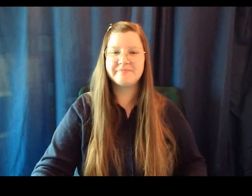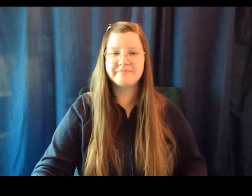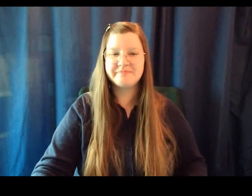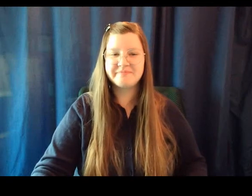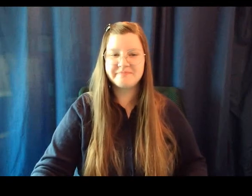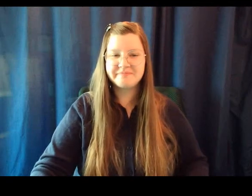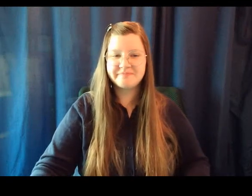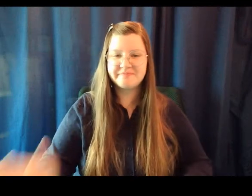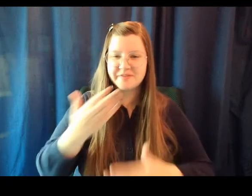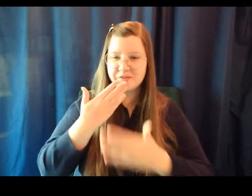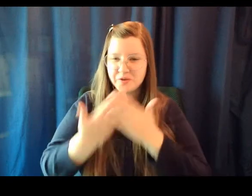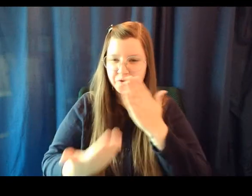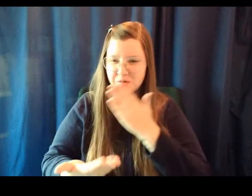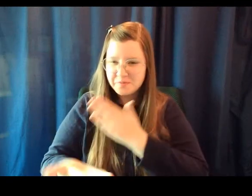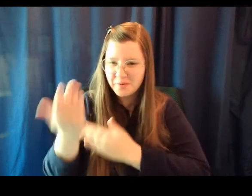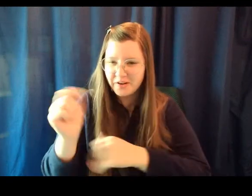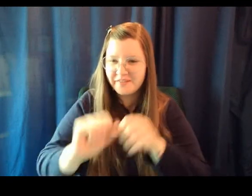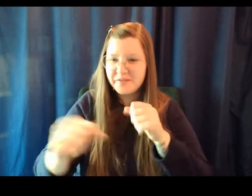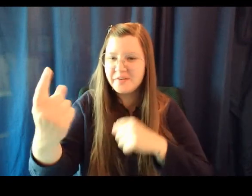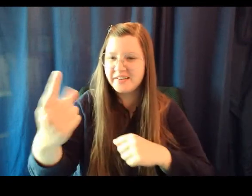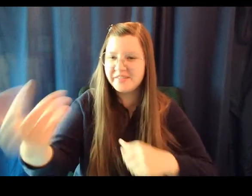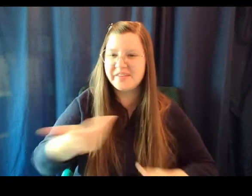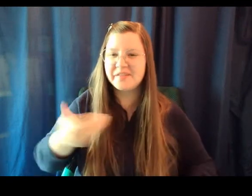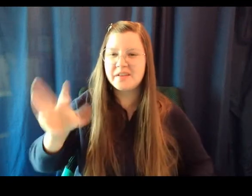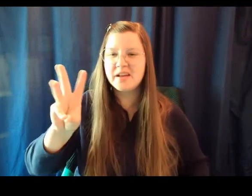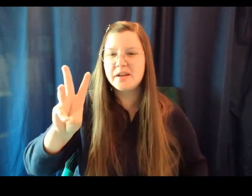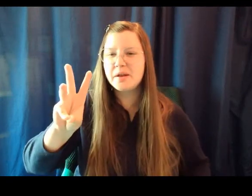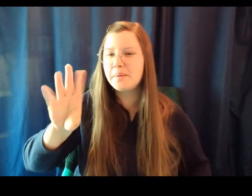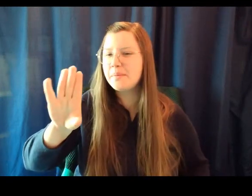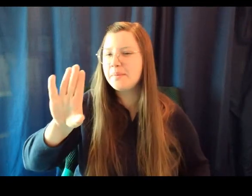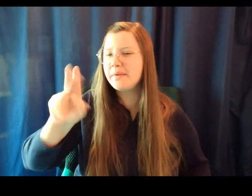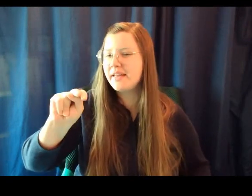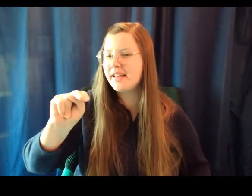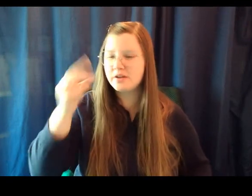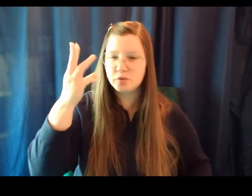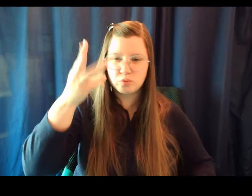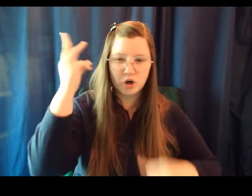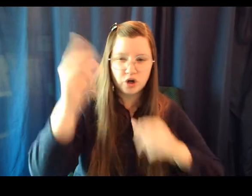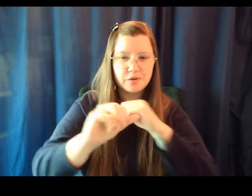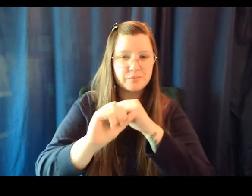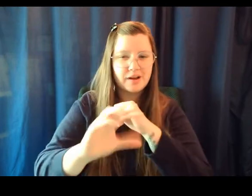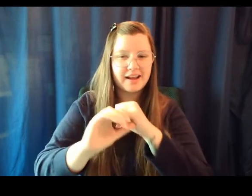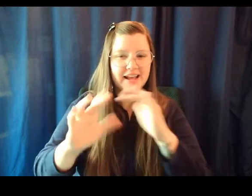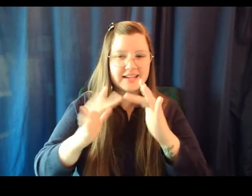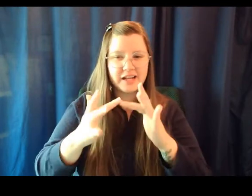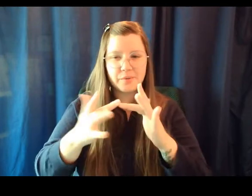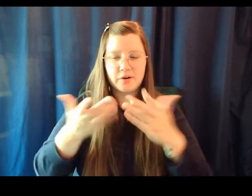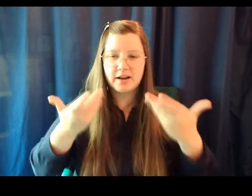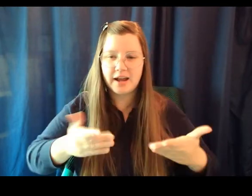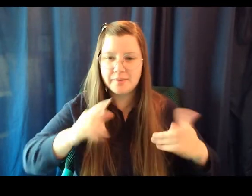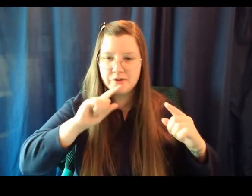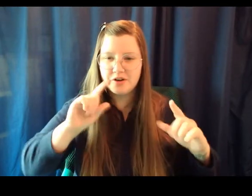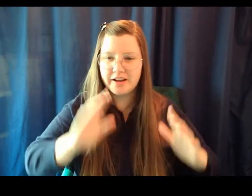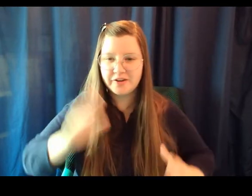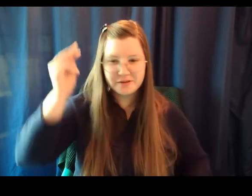Good morning and welcome to WBN the warrior broadcasting network. I am your anchor, Mr. Mindt.